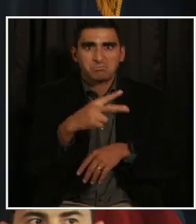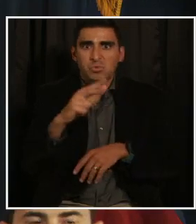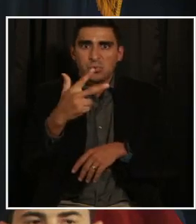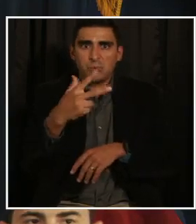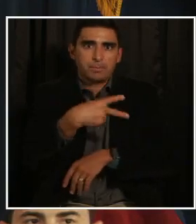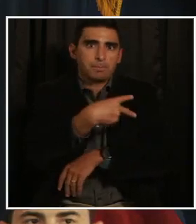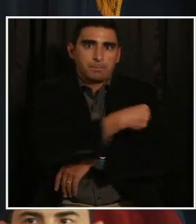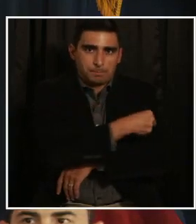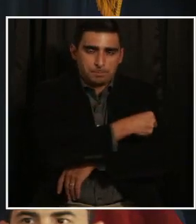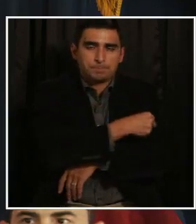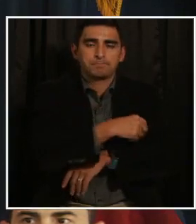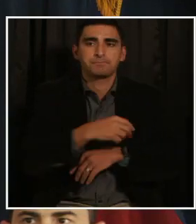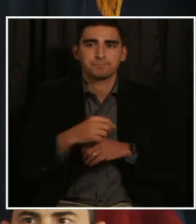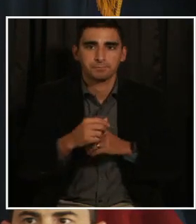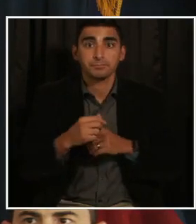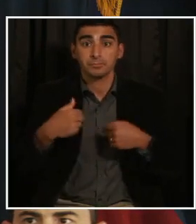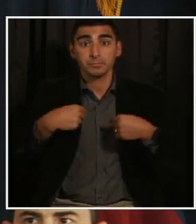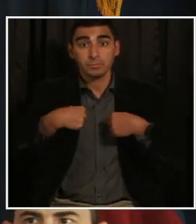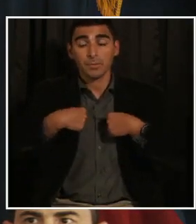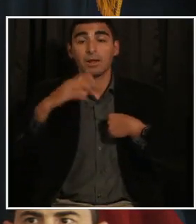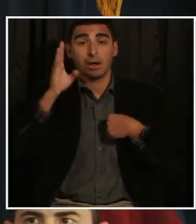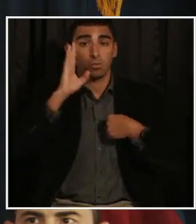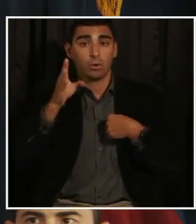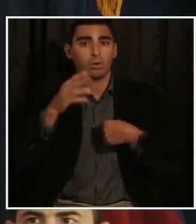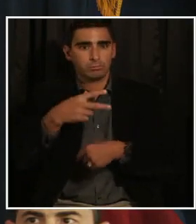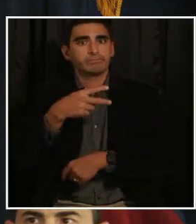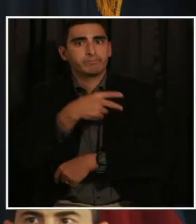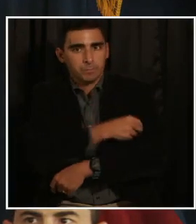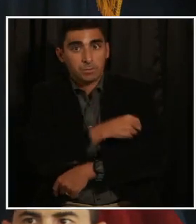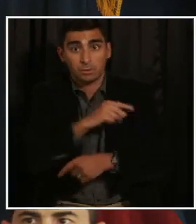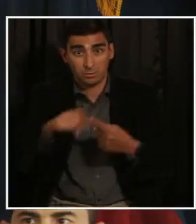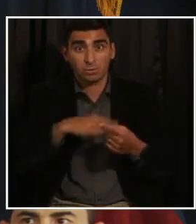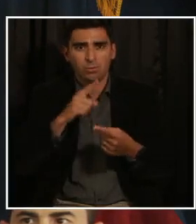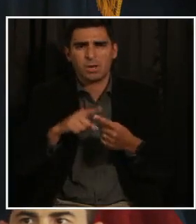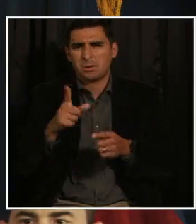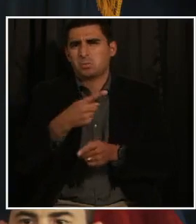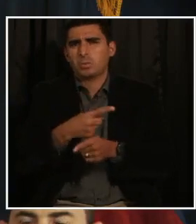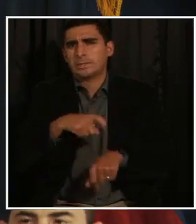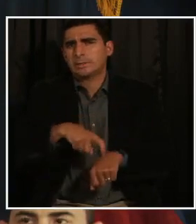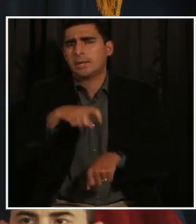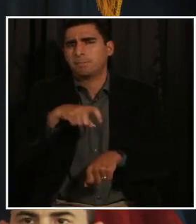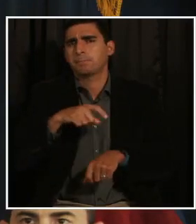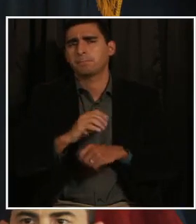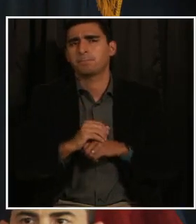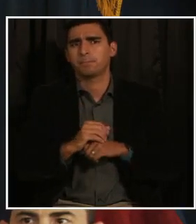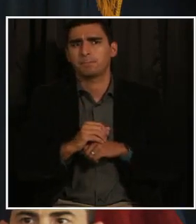i will get it at the appropriate time uh and i particularly encouraged people in their 70s